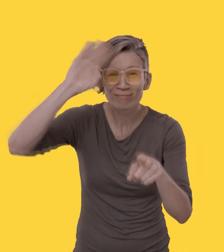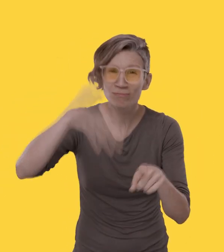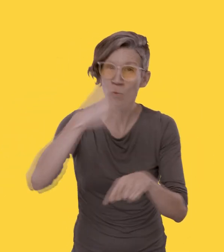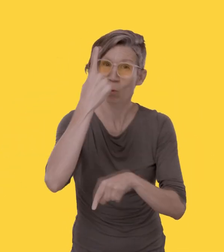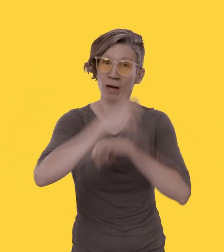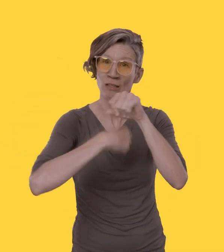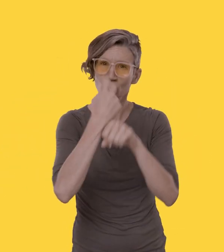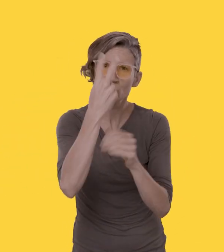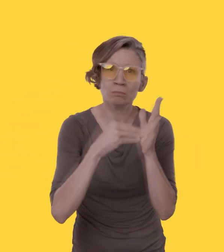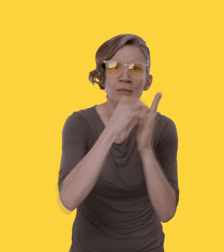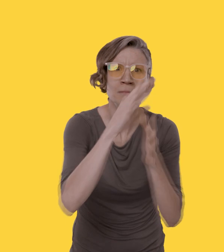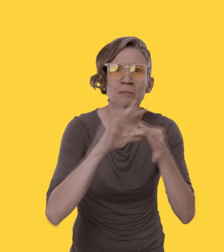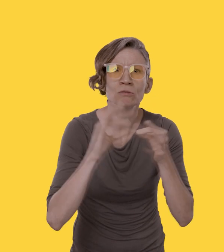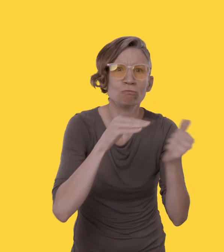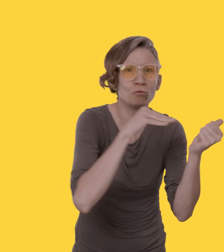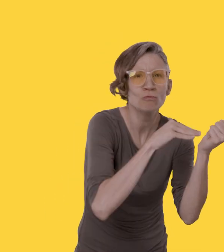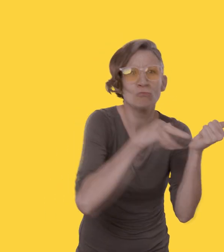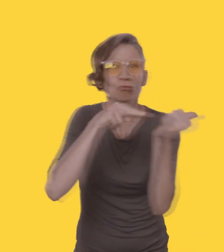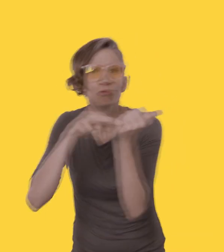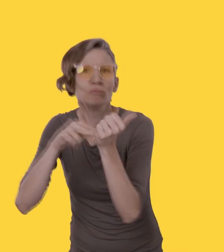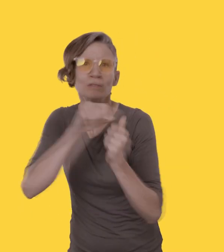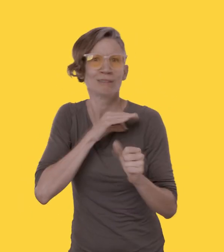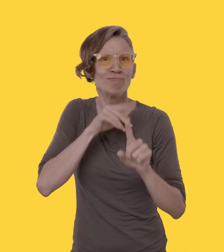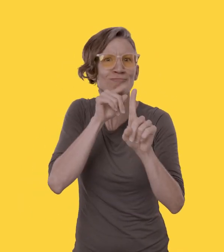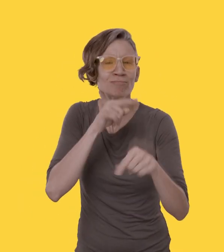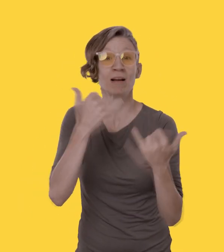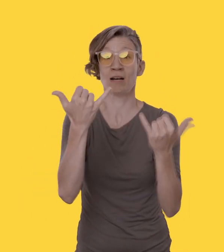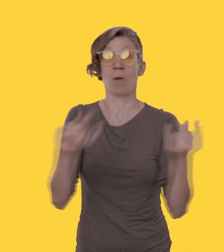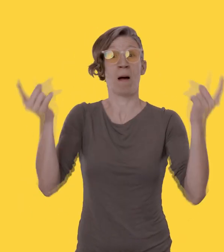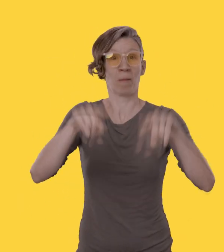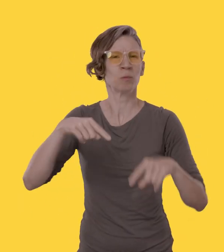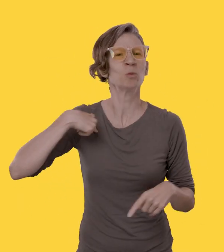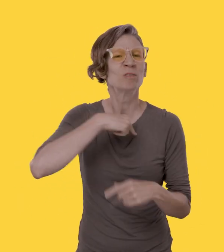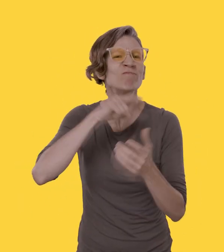We have about 2 million MyChart messages a year that our providers are managing.